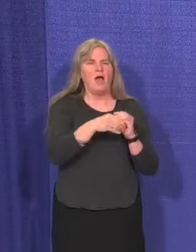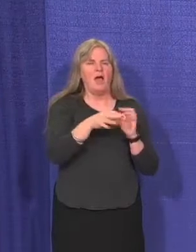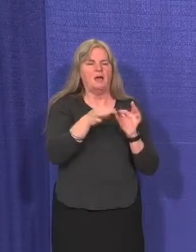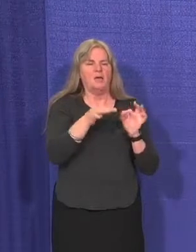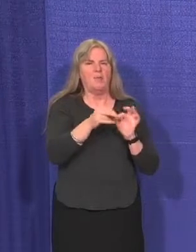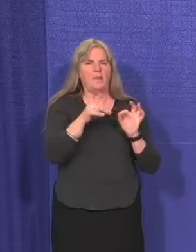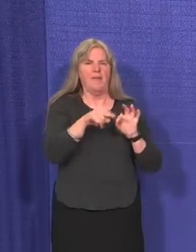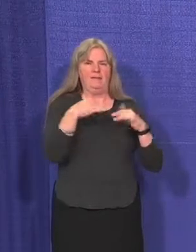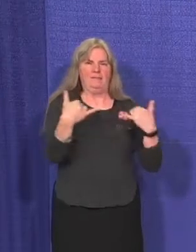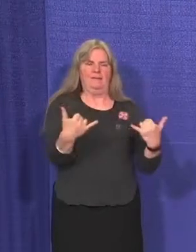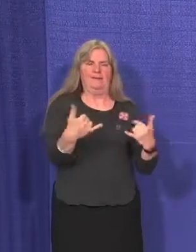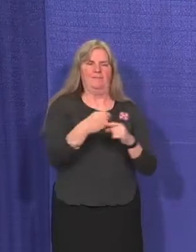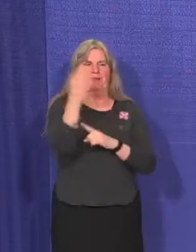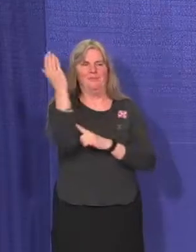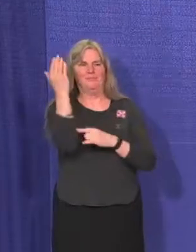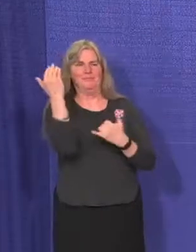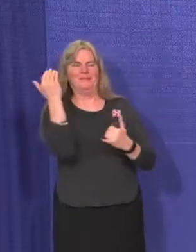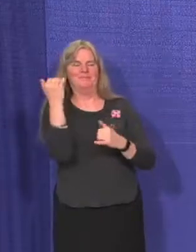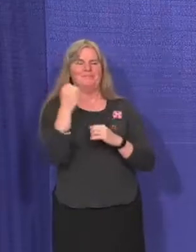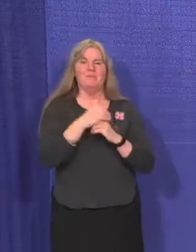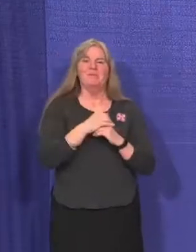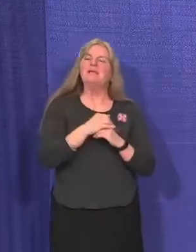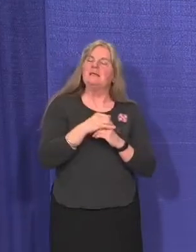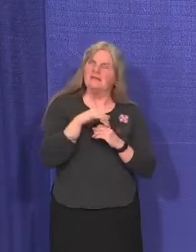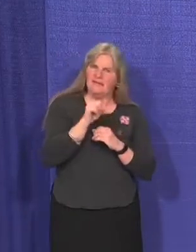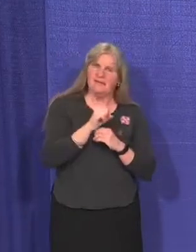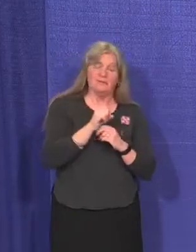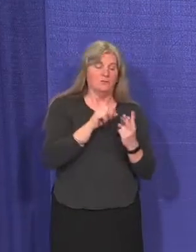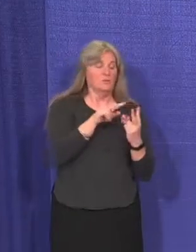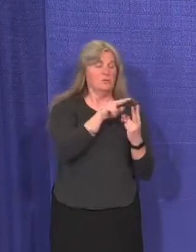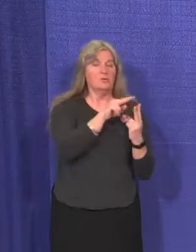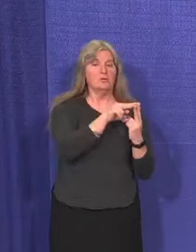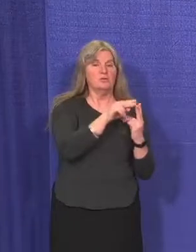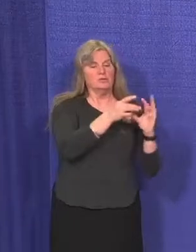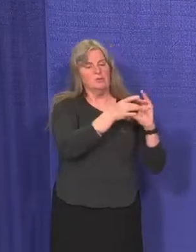and those cases related to a previous case.